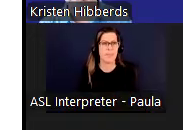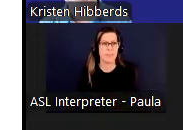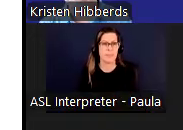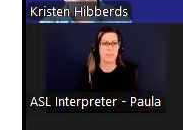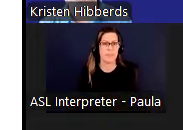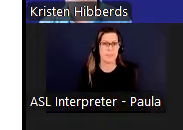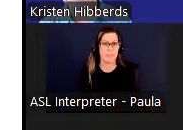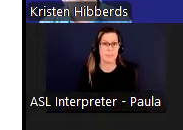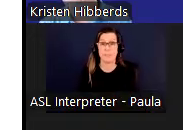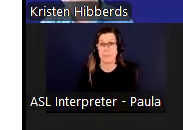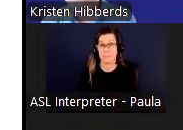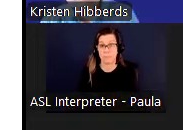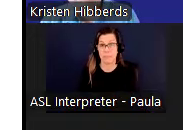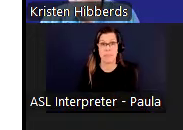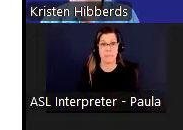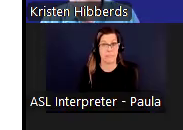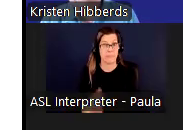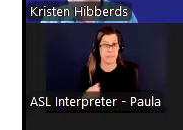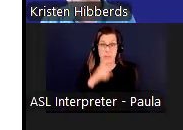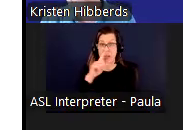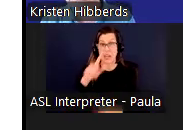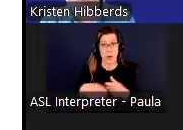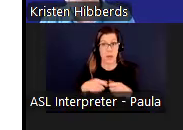At this point, we are wrapping up our presentation.